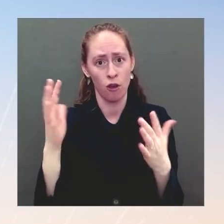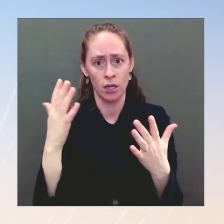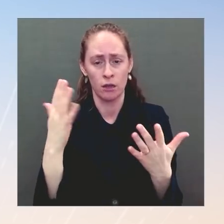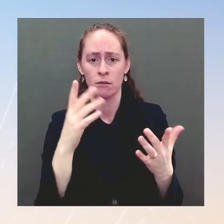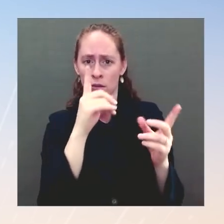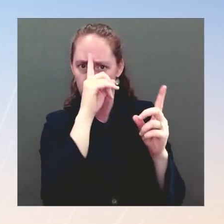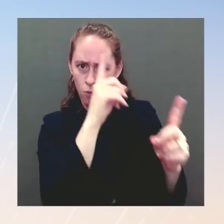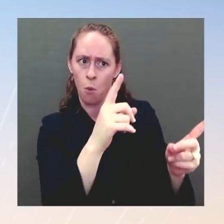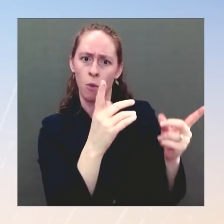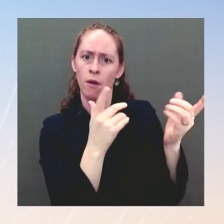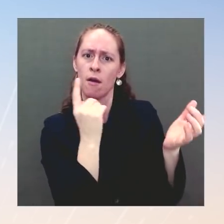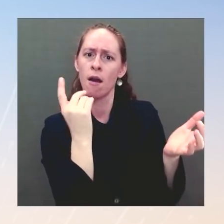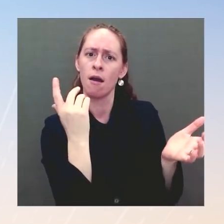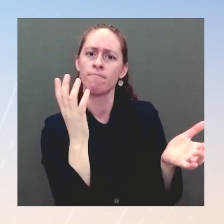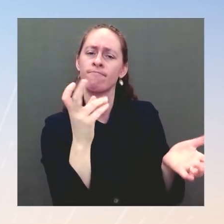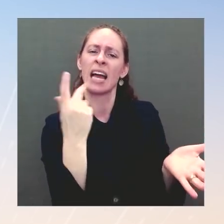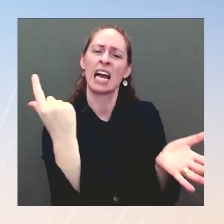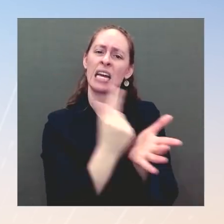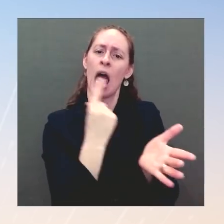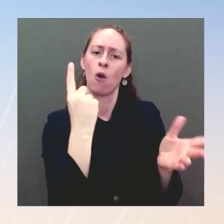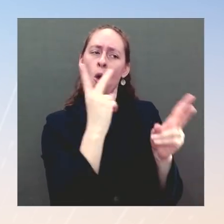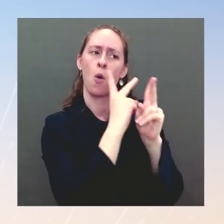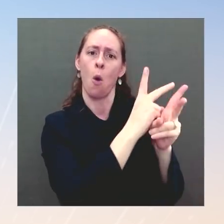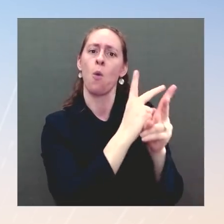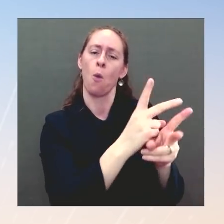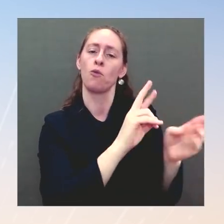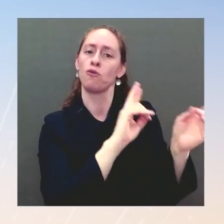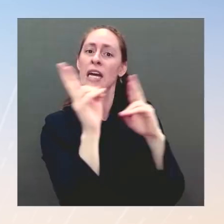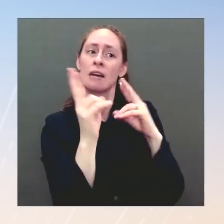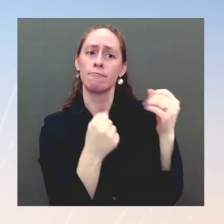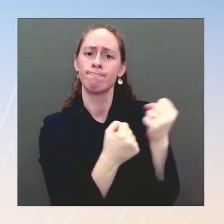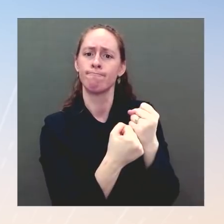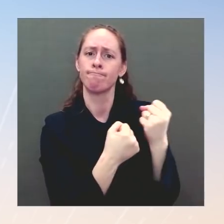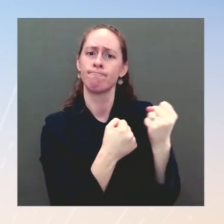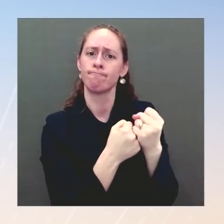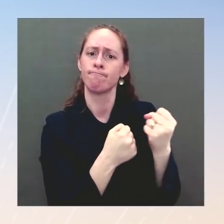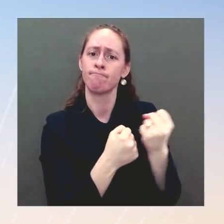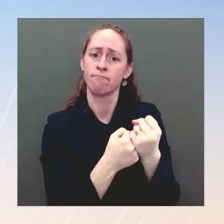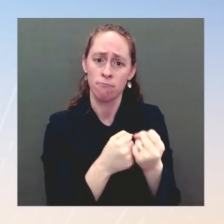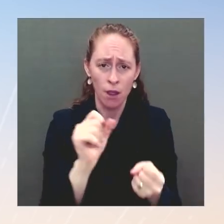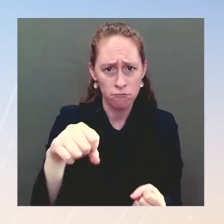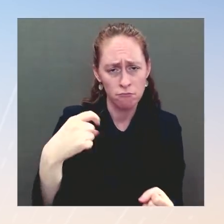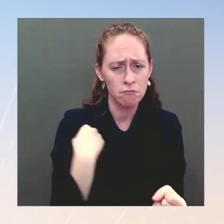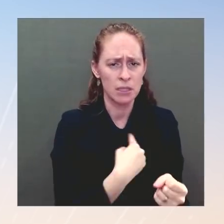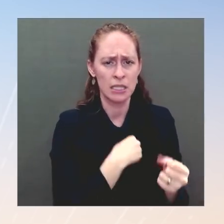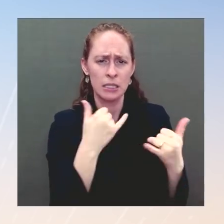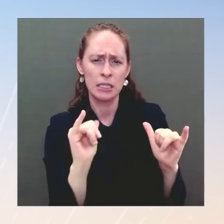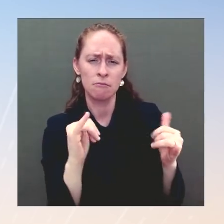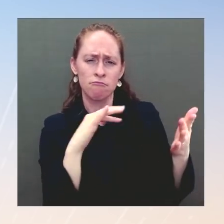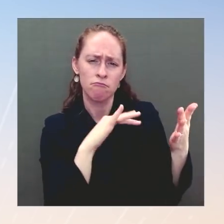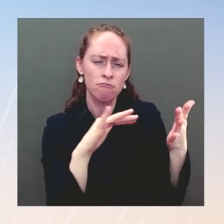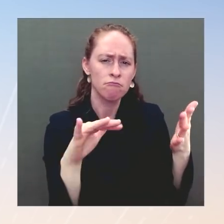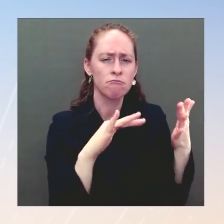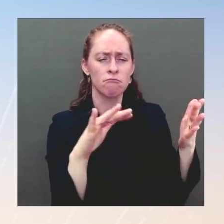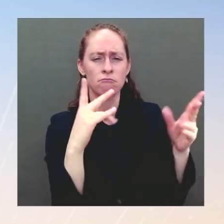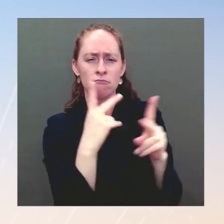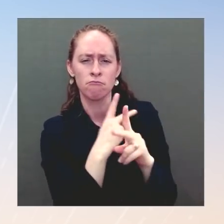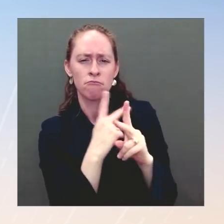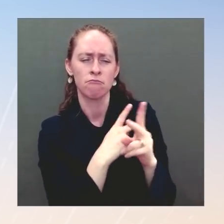what the impact is on the Ukrainian economy, what is needed on the ground. That applies to both access to --